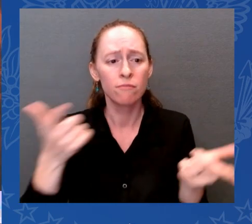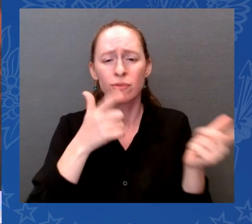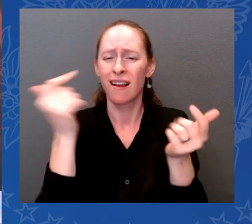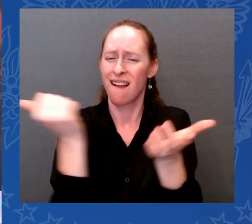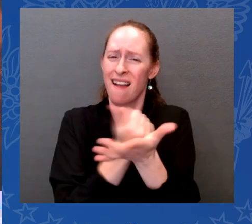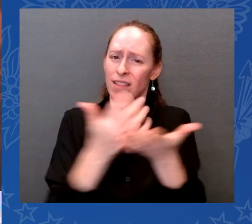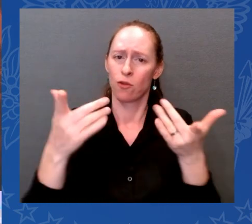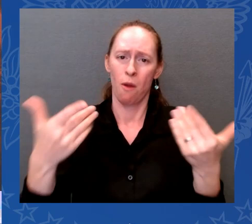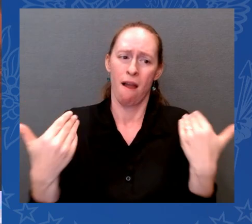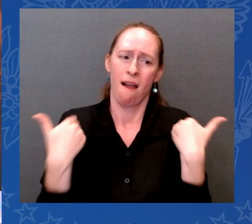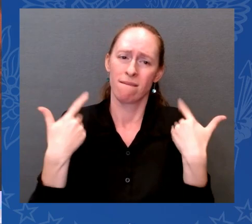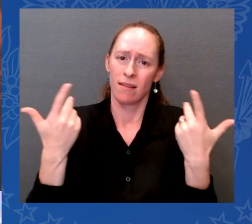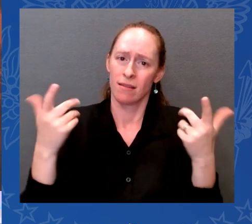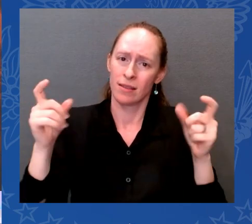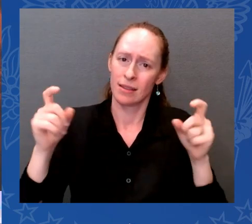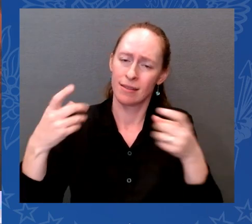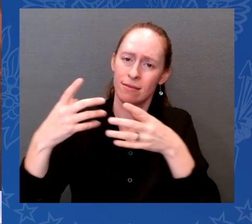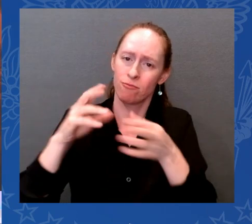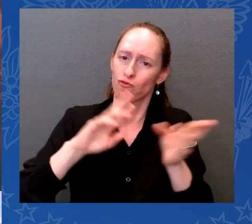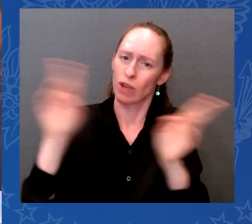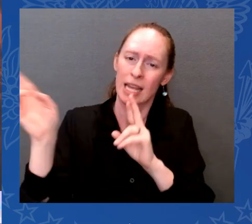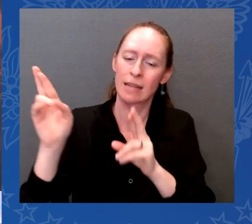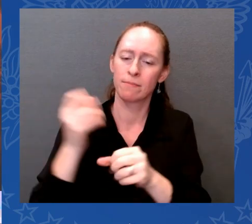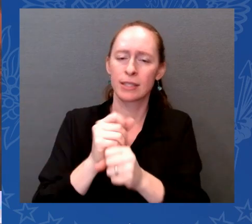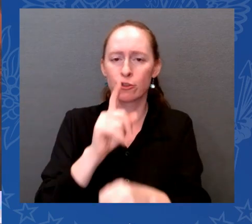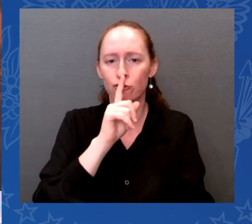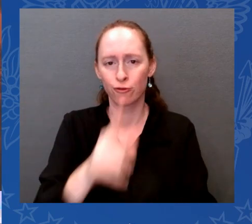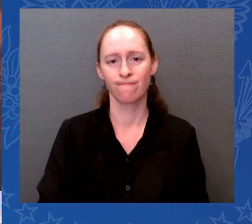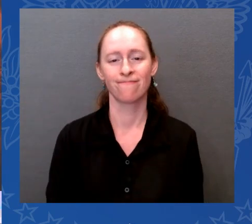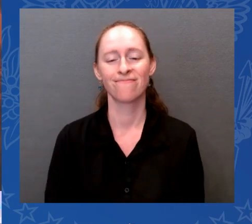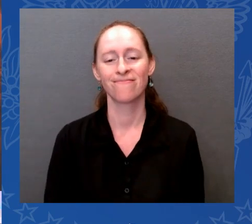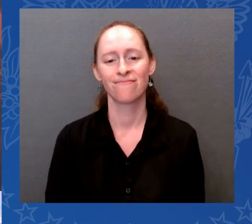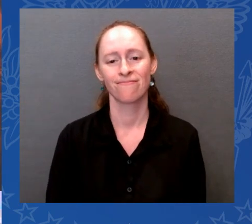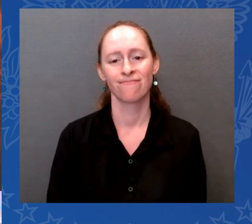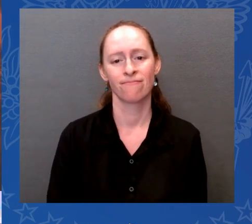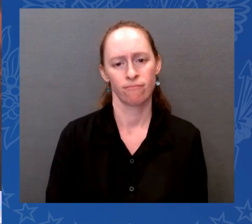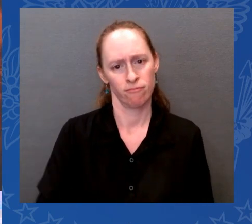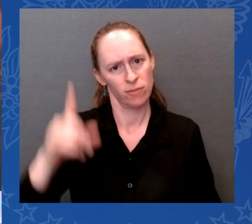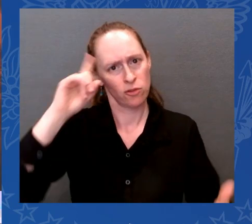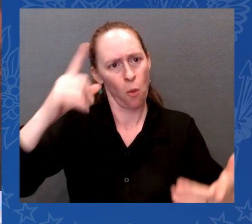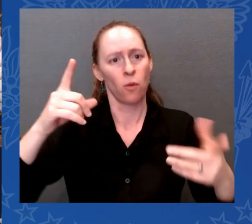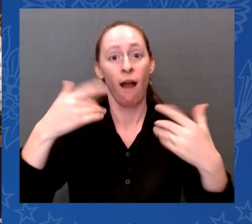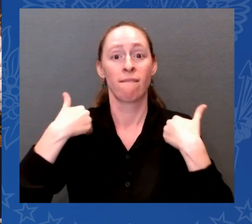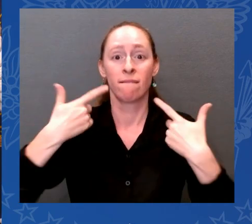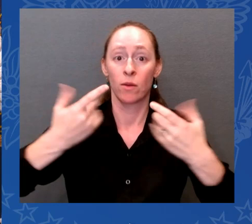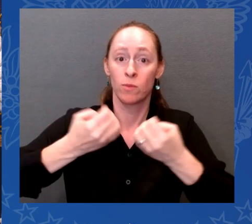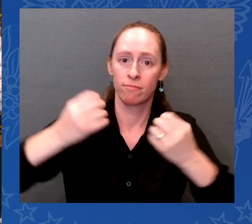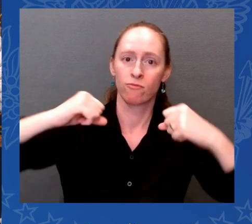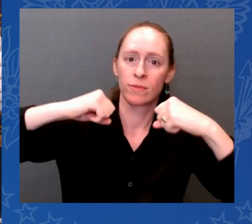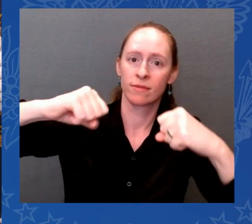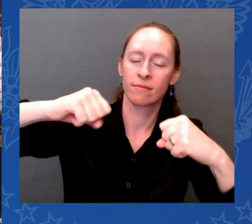to make sure you have the gear that protects you without making you or your family sick. And I'm urging Congress to send to my desk